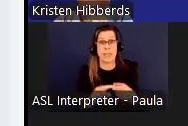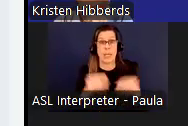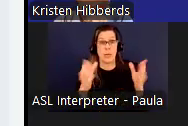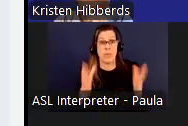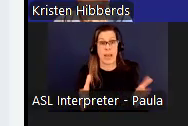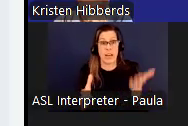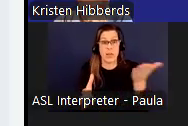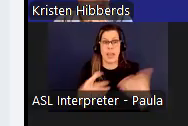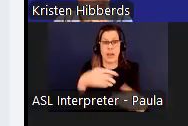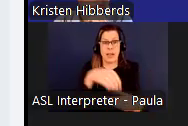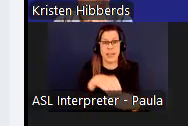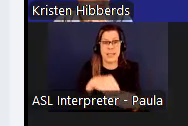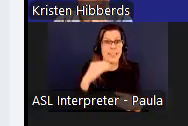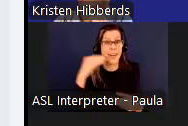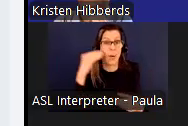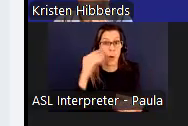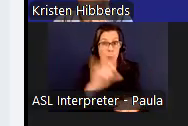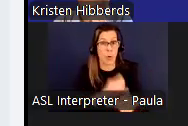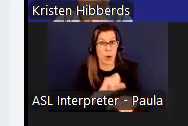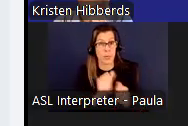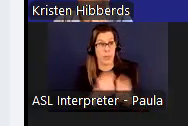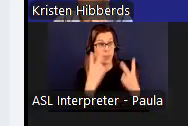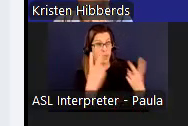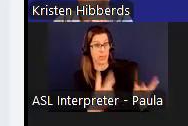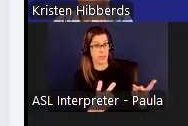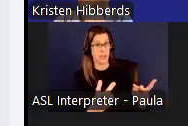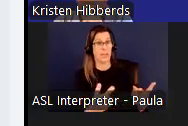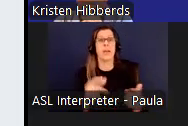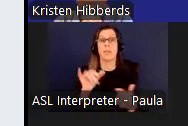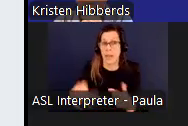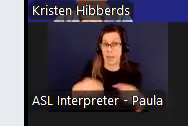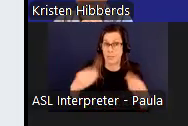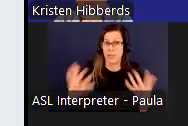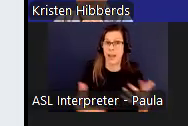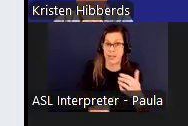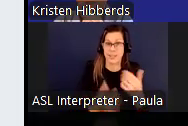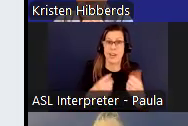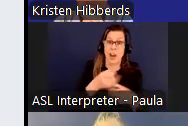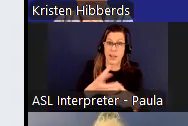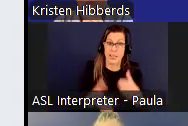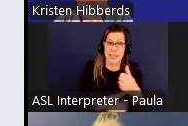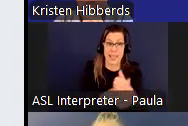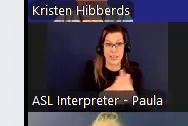provides danger to the provider and the consumer. So I'm concerned about that language.